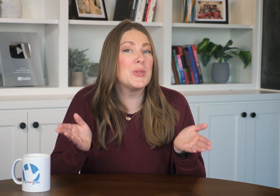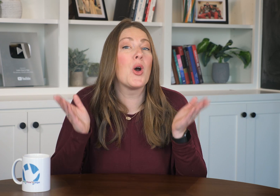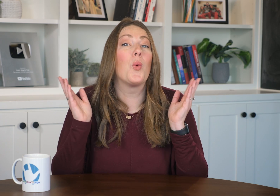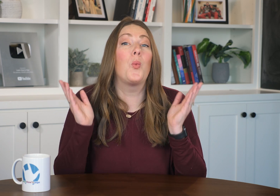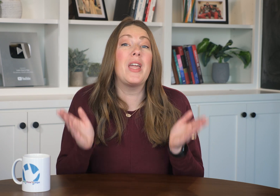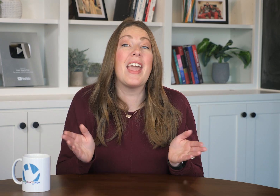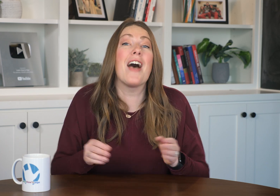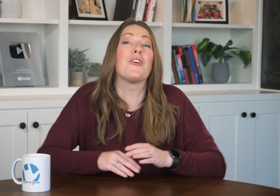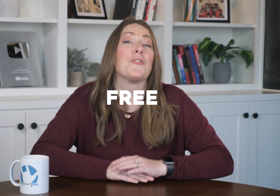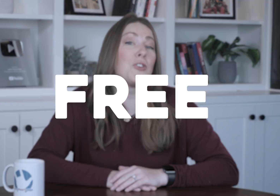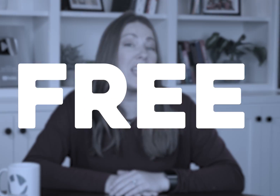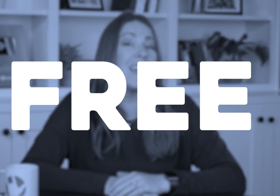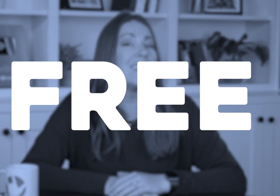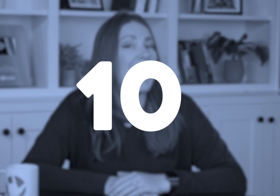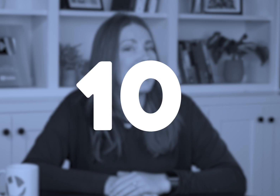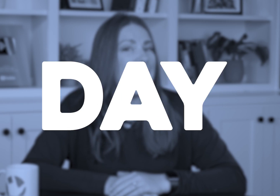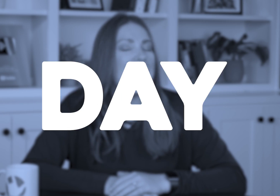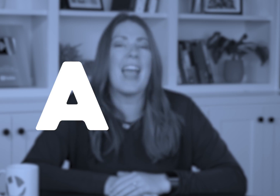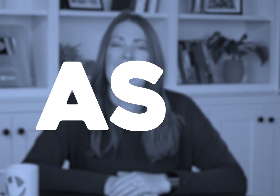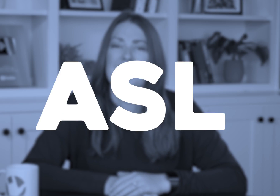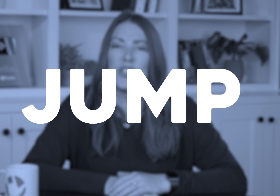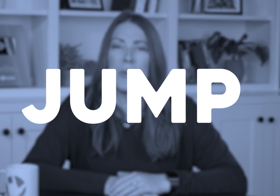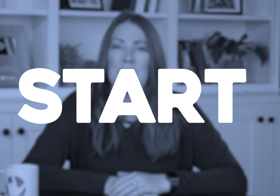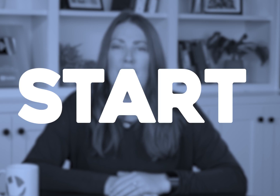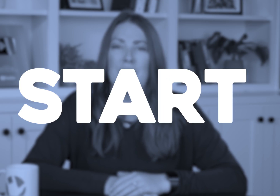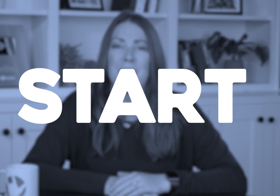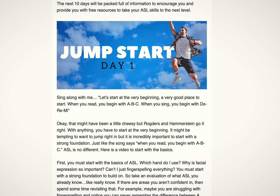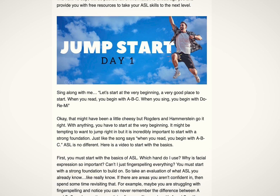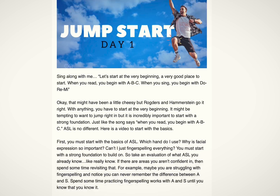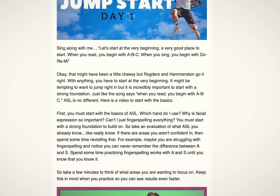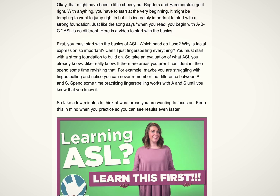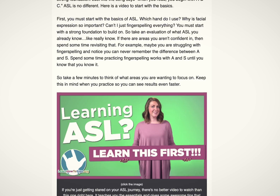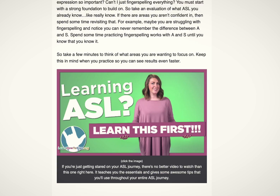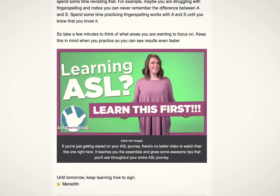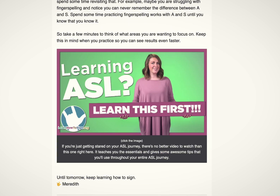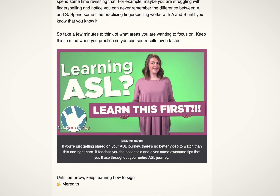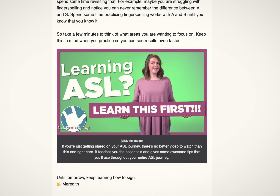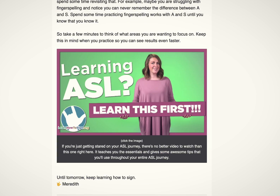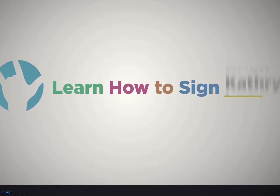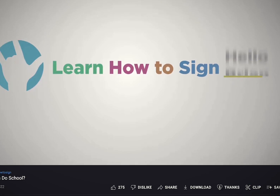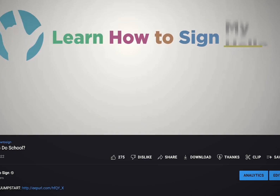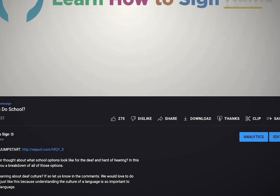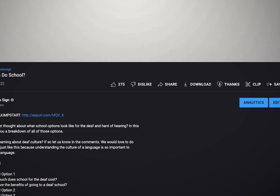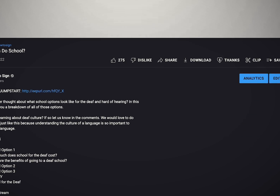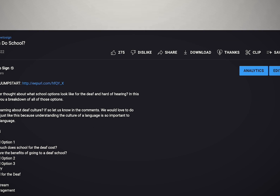we have our free 10-day ASL jump start. It is packed full with tons of tips and tricks.